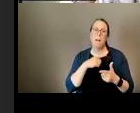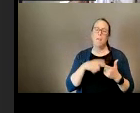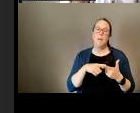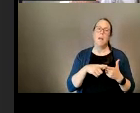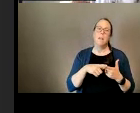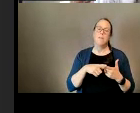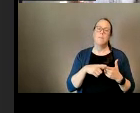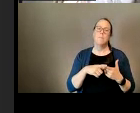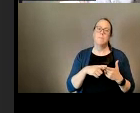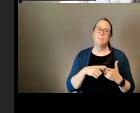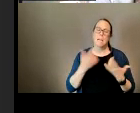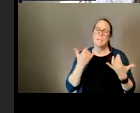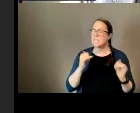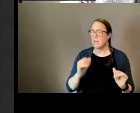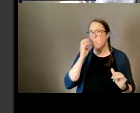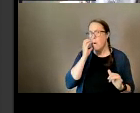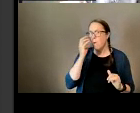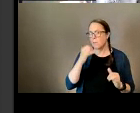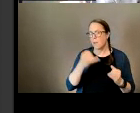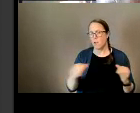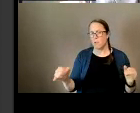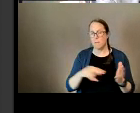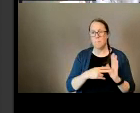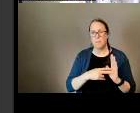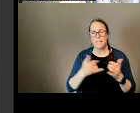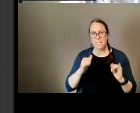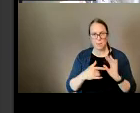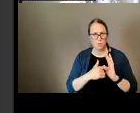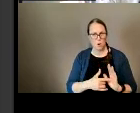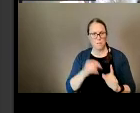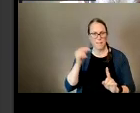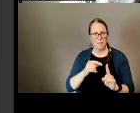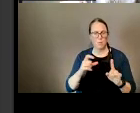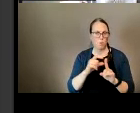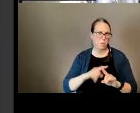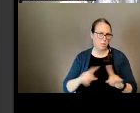this word is different, this word is a hyperlink. So let's continue to highlight there.